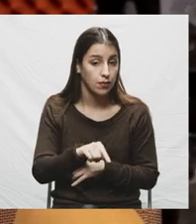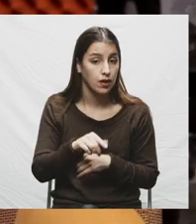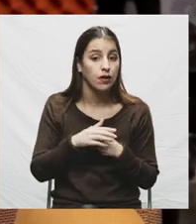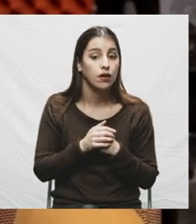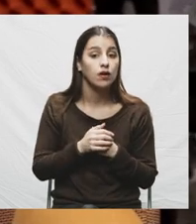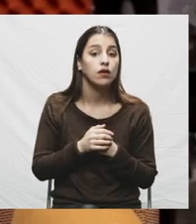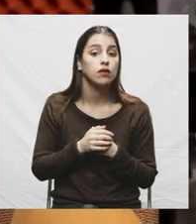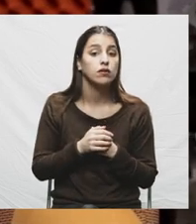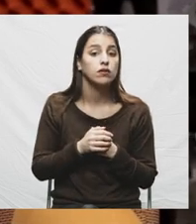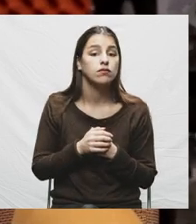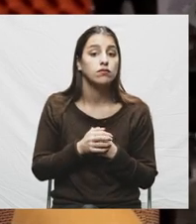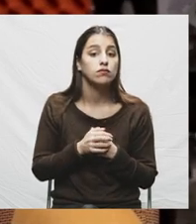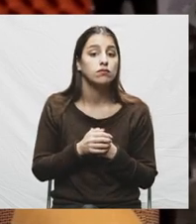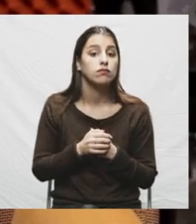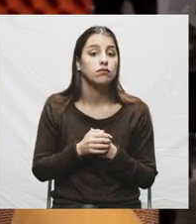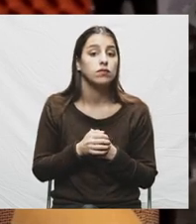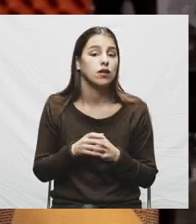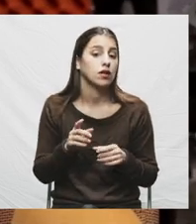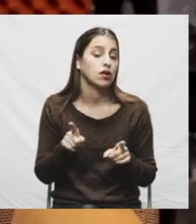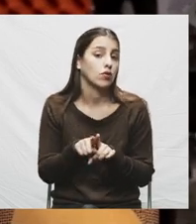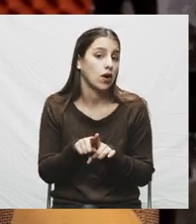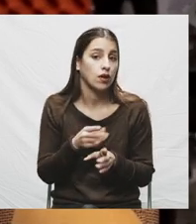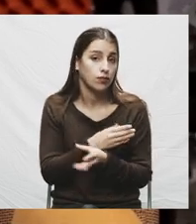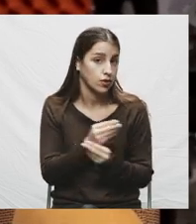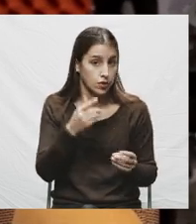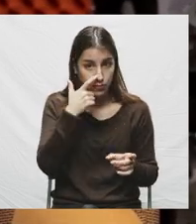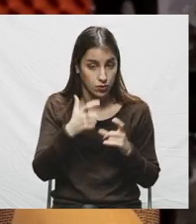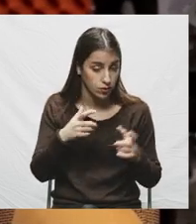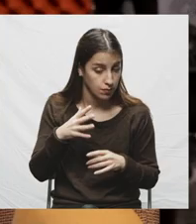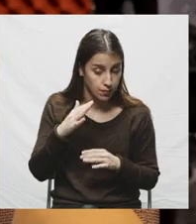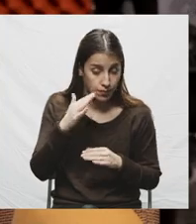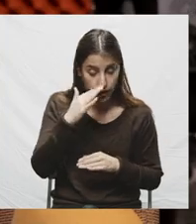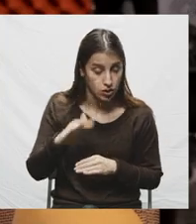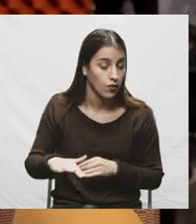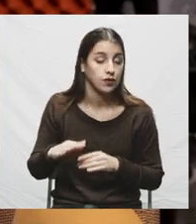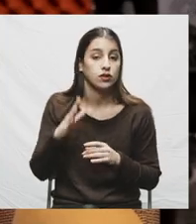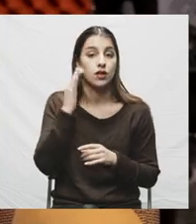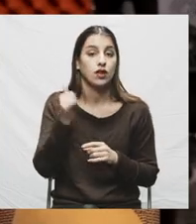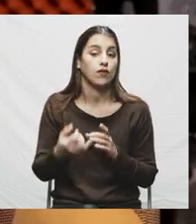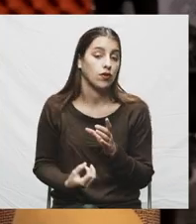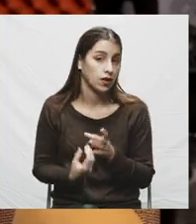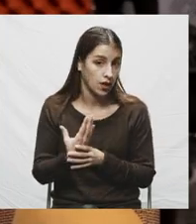There was Anne Teresa or Pina Bausch, even younger people, who immediatly would create a company,